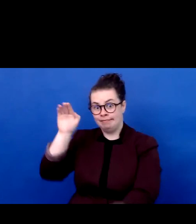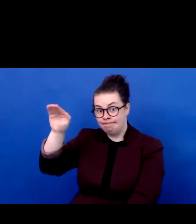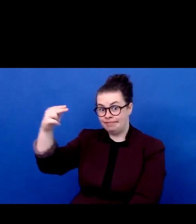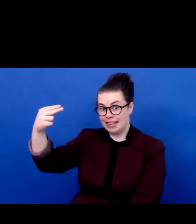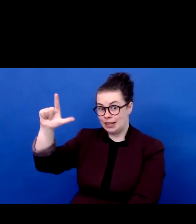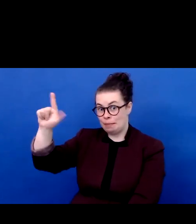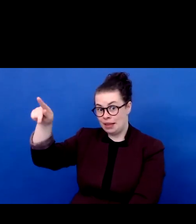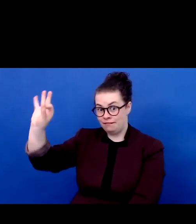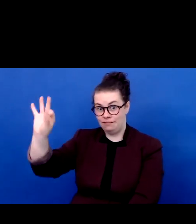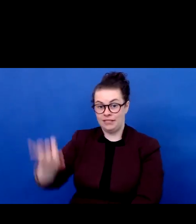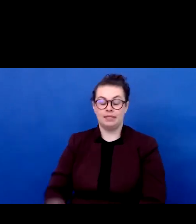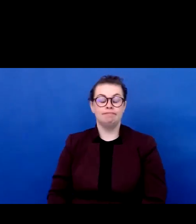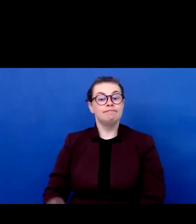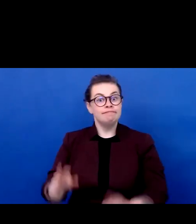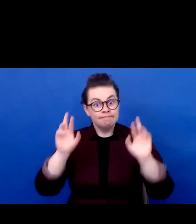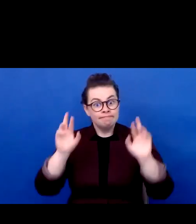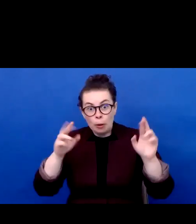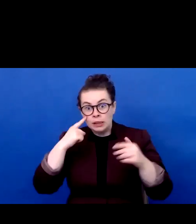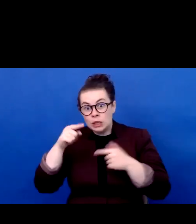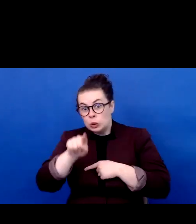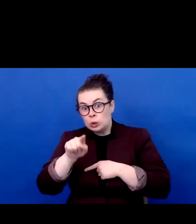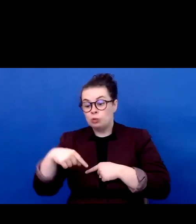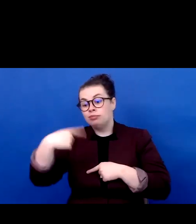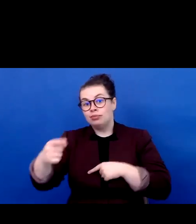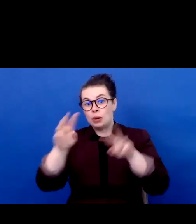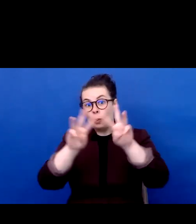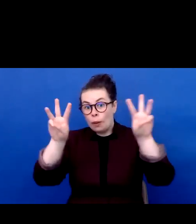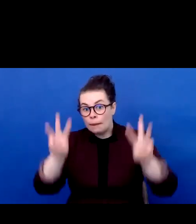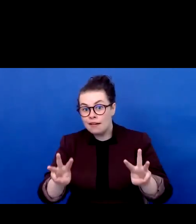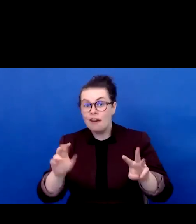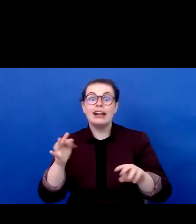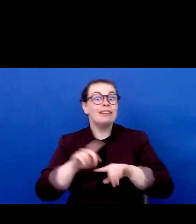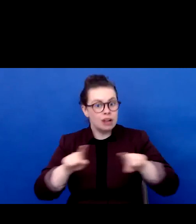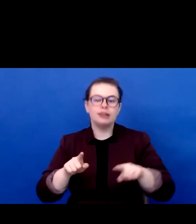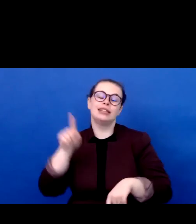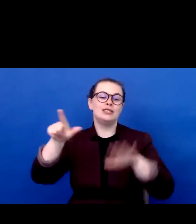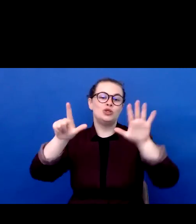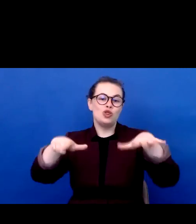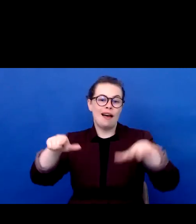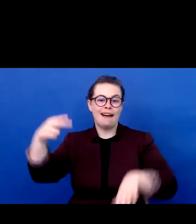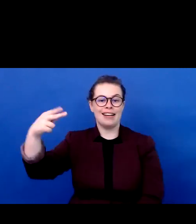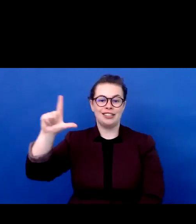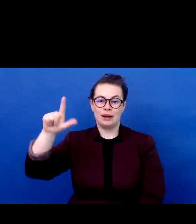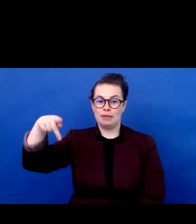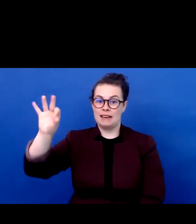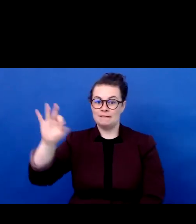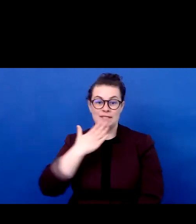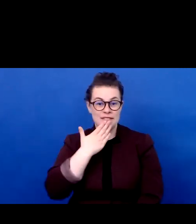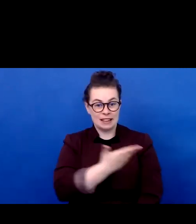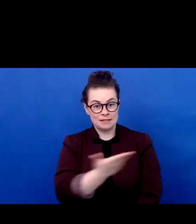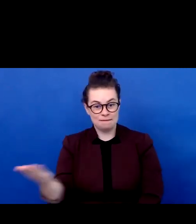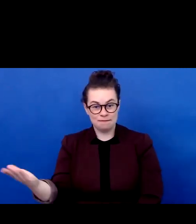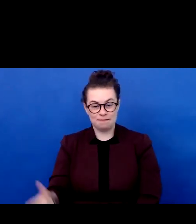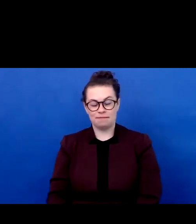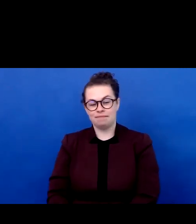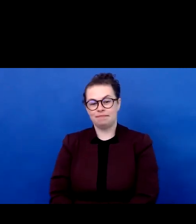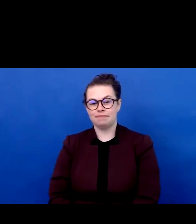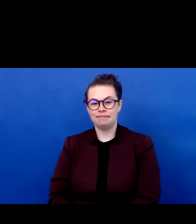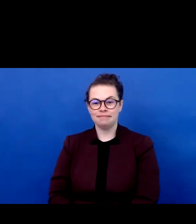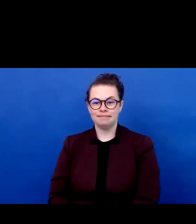at our next webinar if not the hlpf itself thank you very much everyone thank you